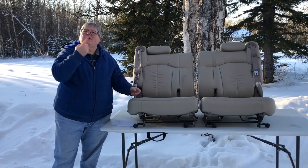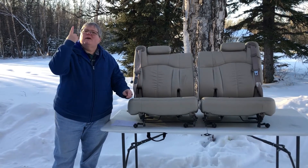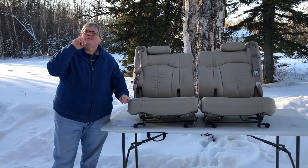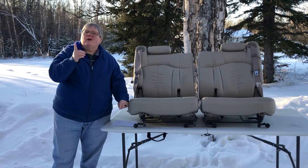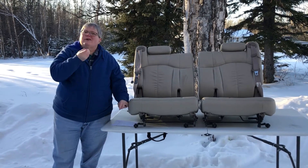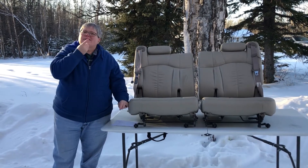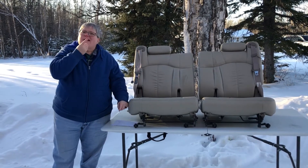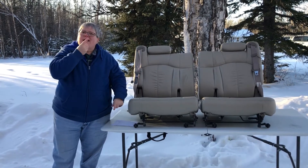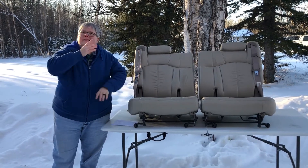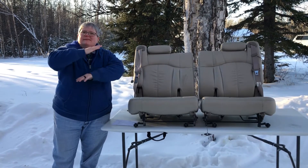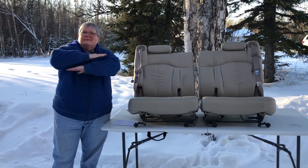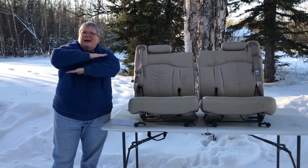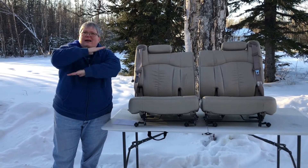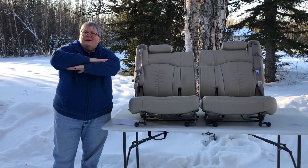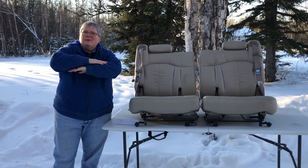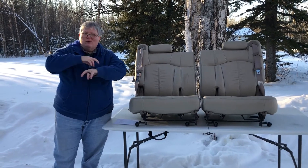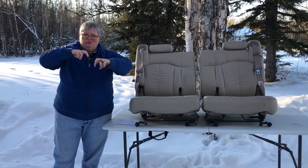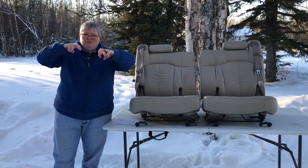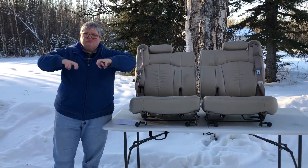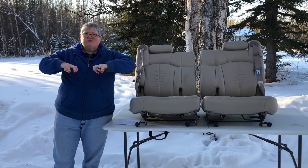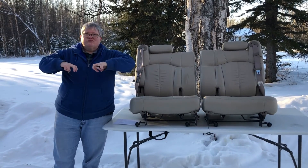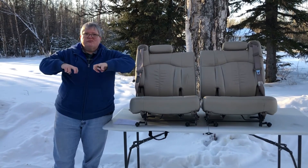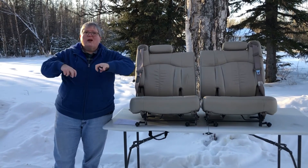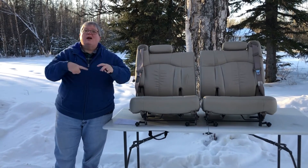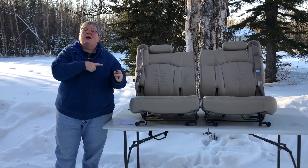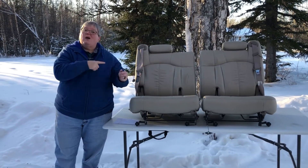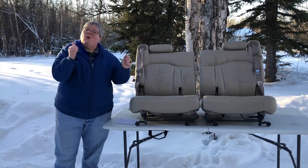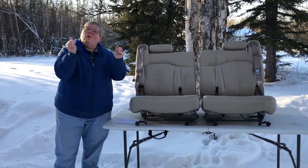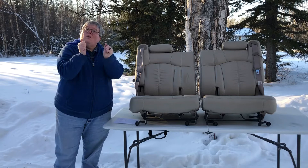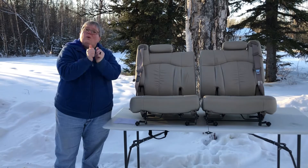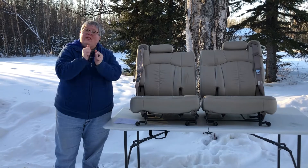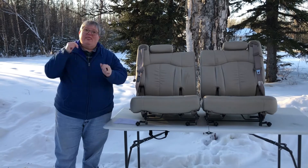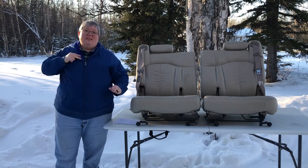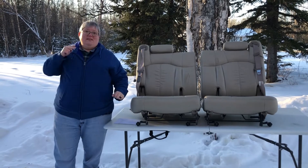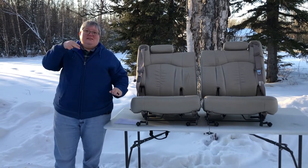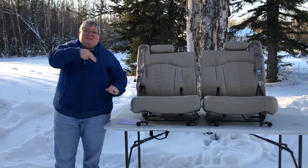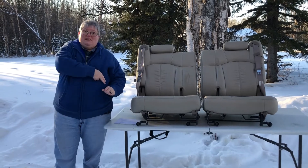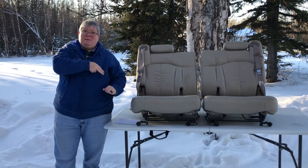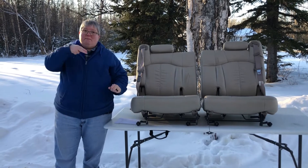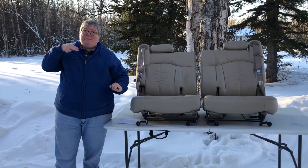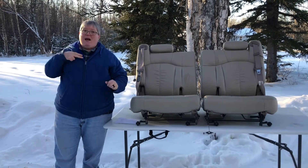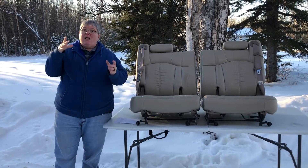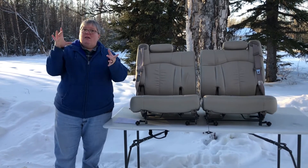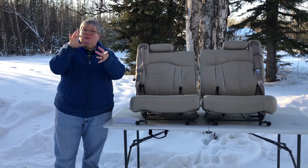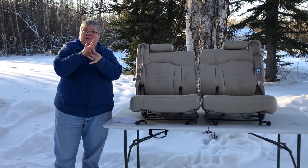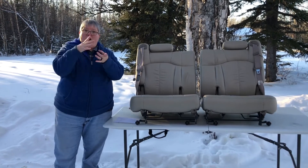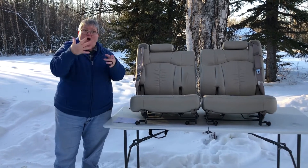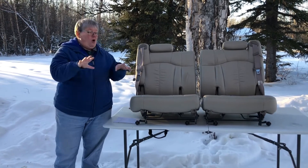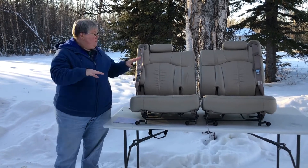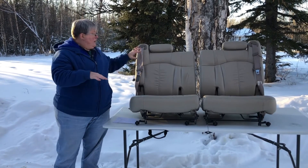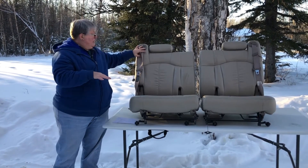We're planning for the dinette. So we could sit at the table with seat belts. These are integrated